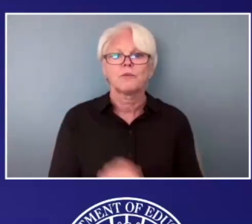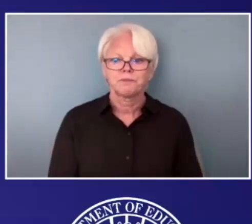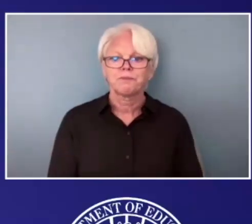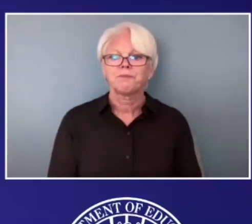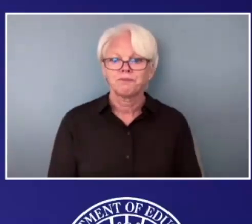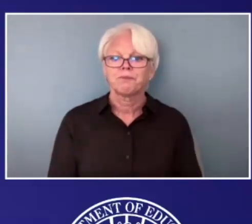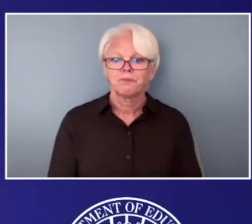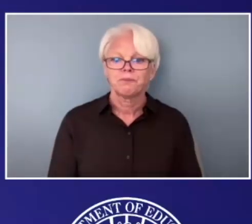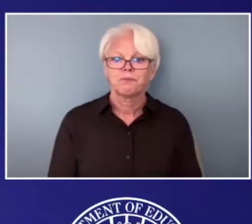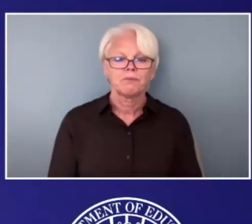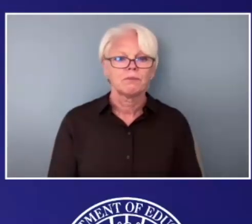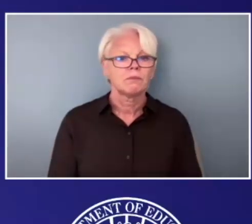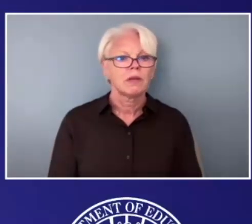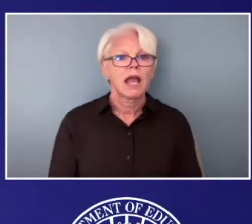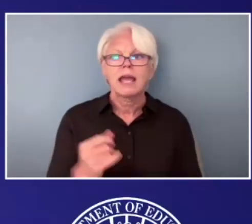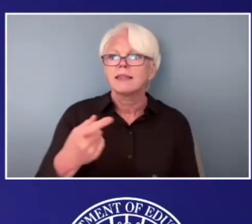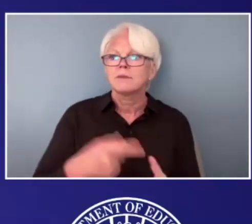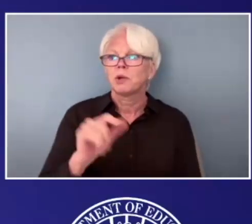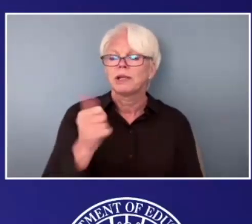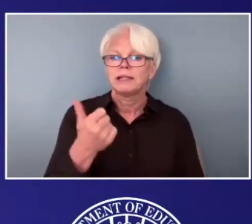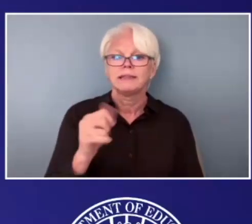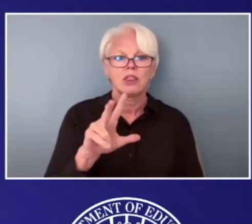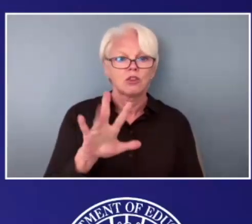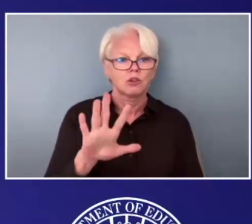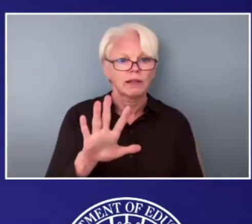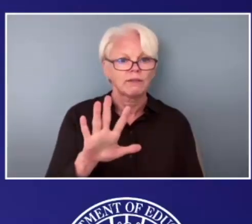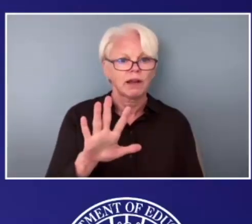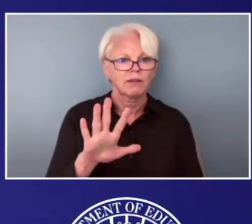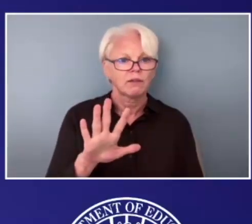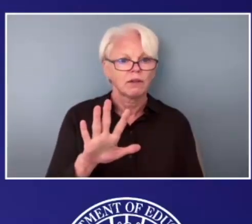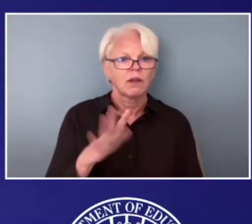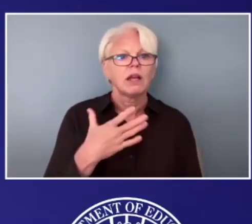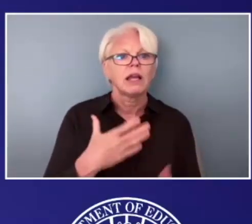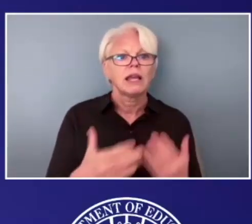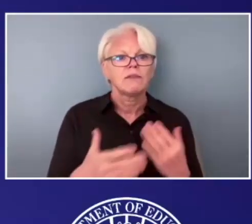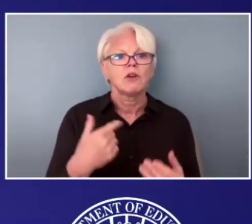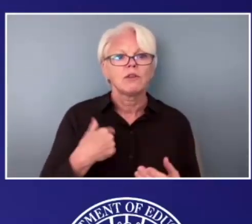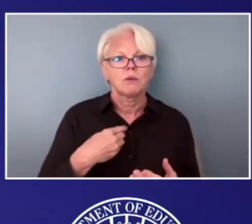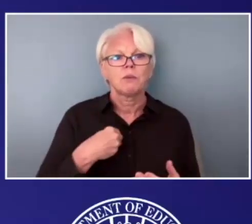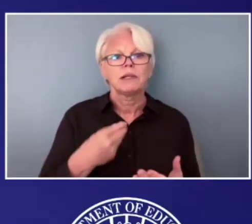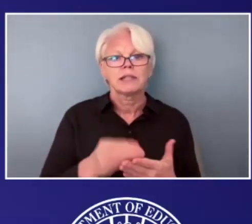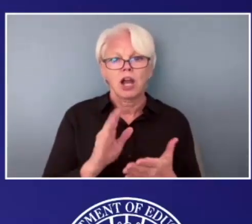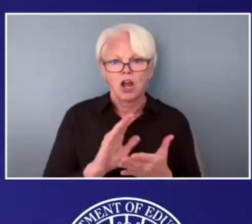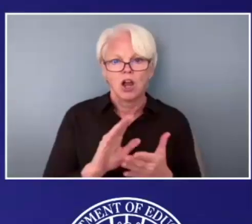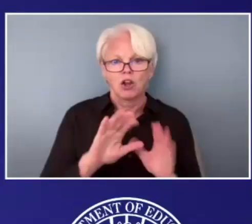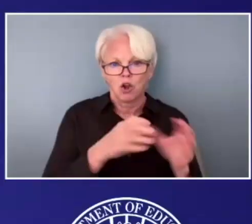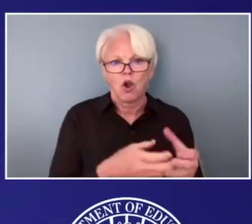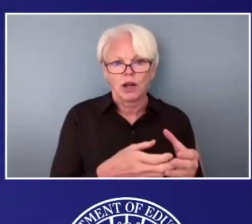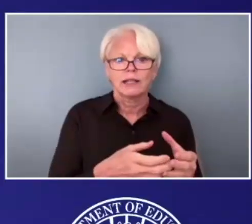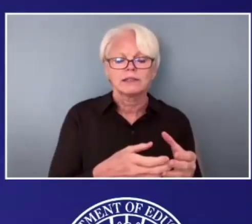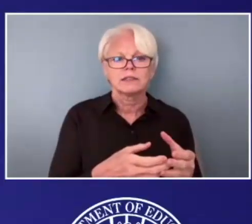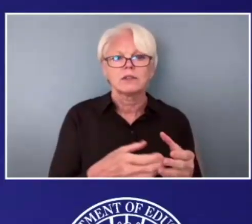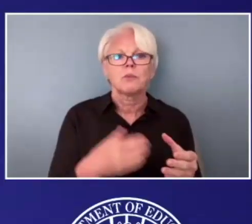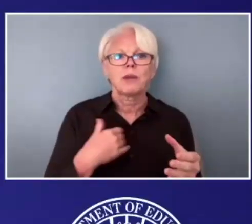At this point, it's 10:35, and although there was a caucus, we have numerous people who have not had a